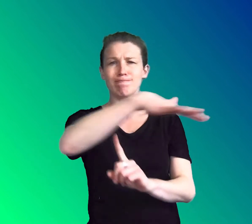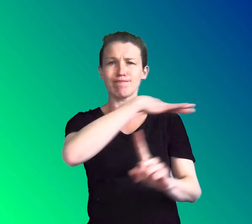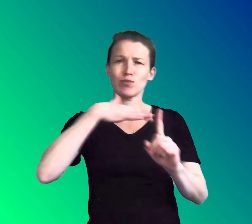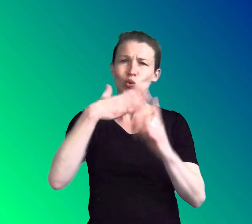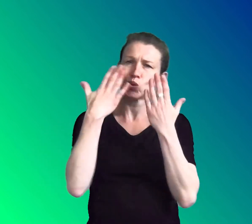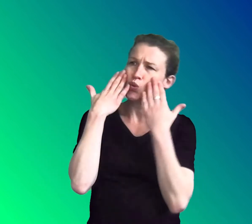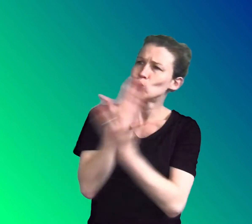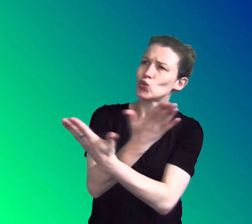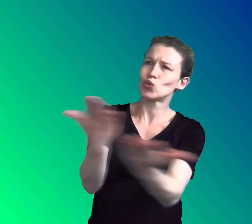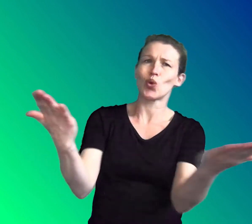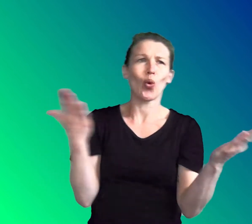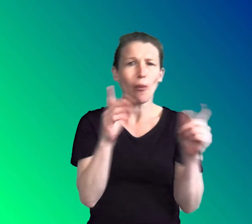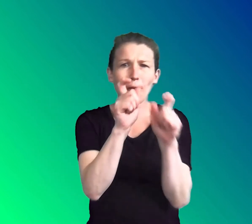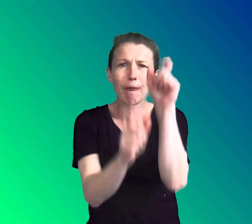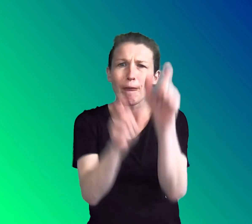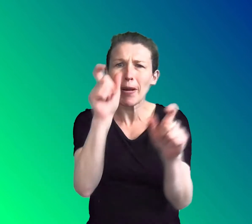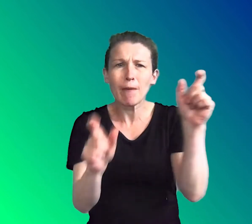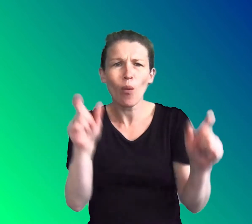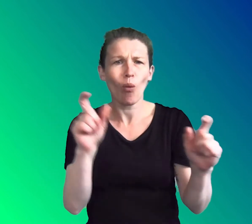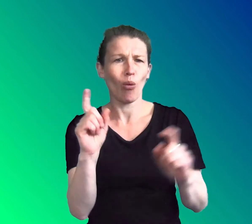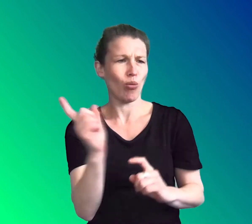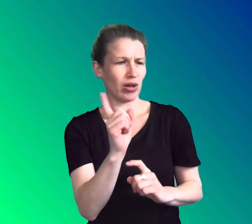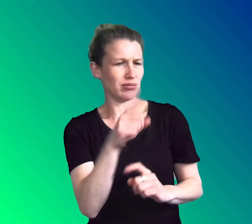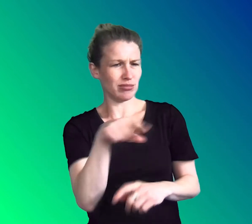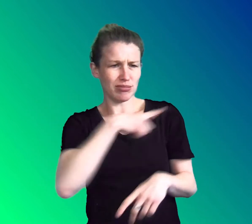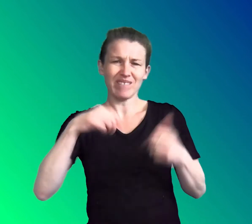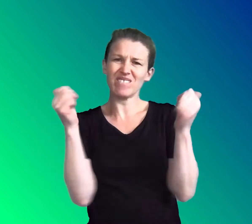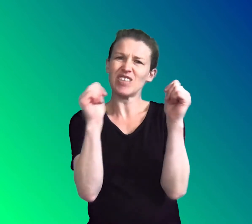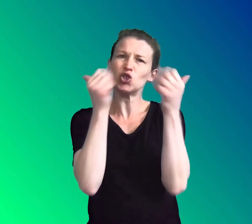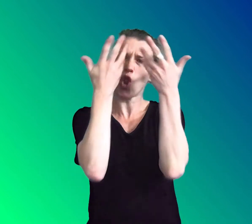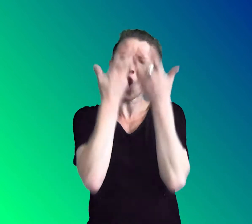Orokonui Eco Sanctuary exists to confront people with what has already been lost.